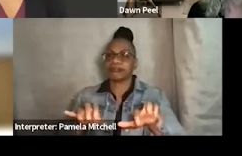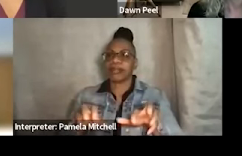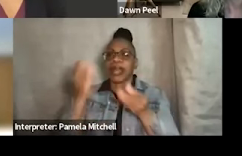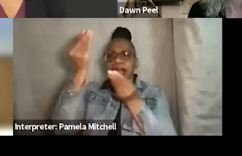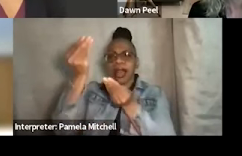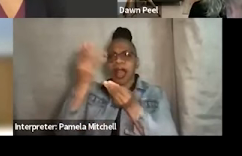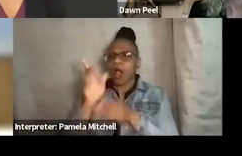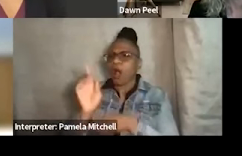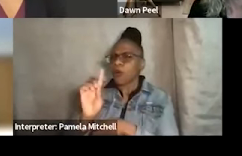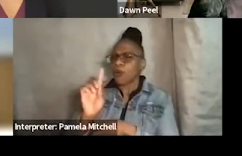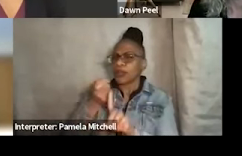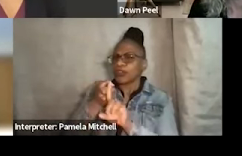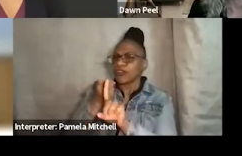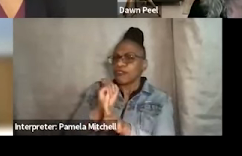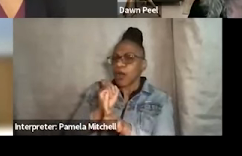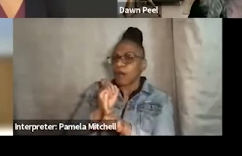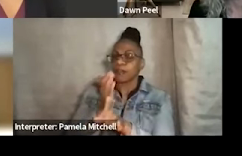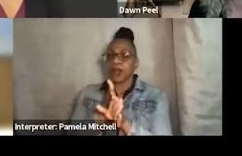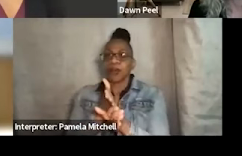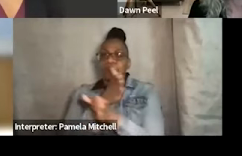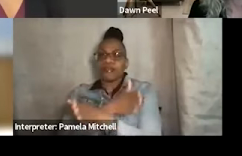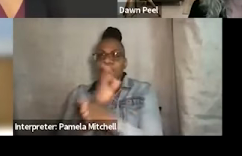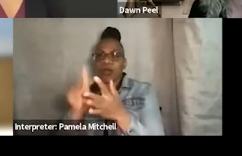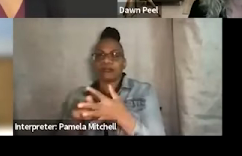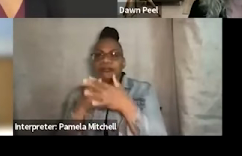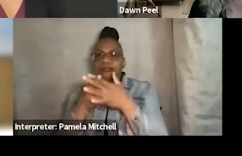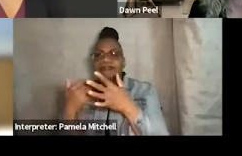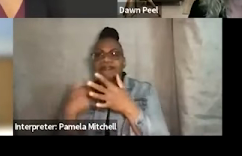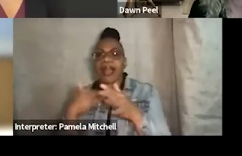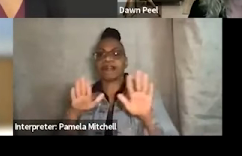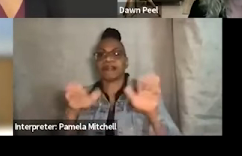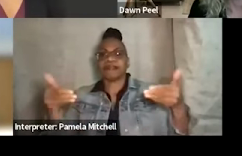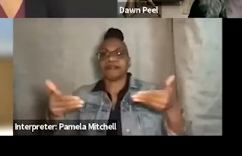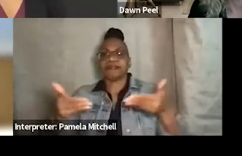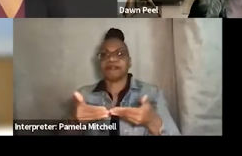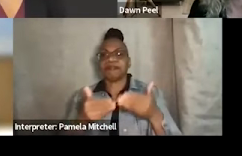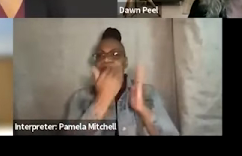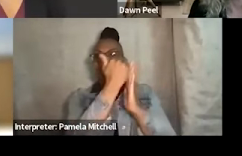And before we start our presentations, I have some introductory items to review. Just a few.